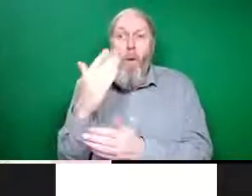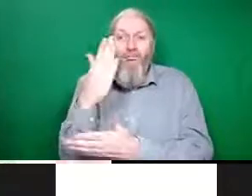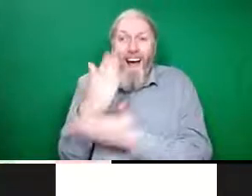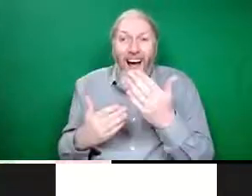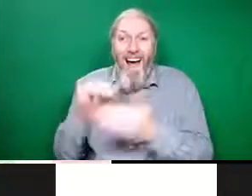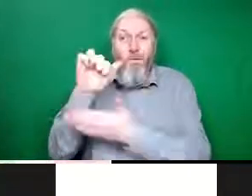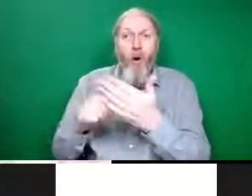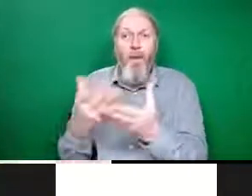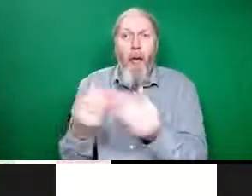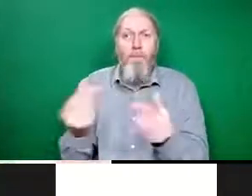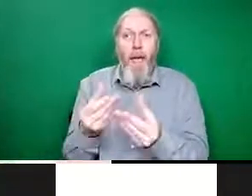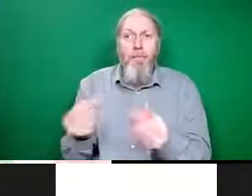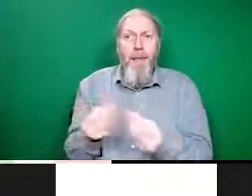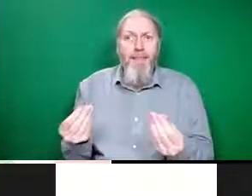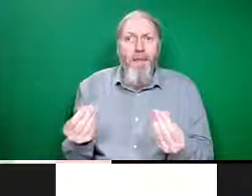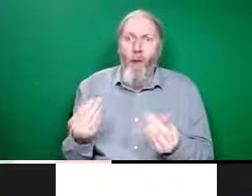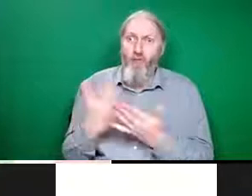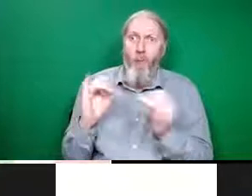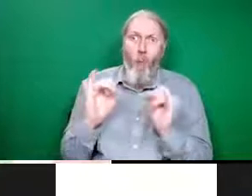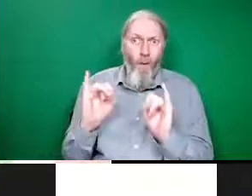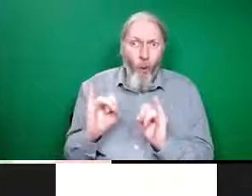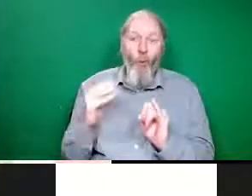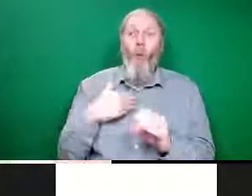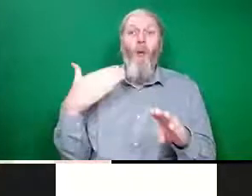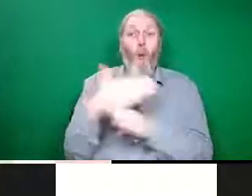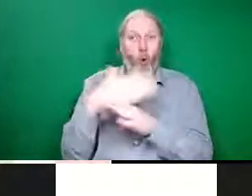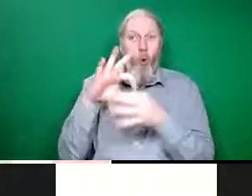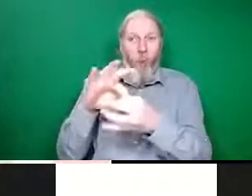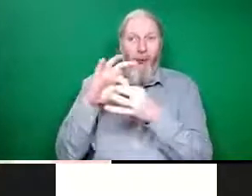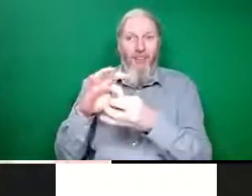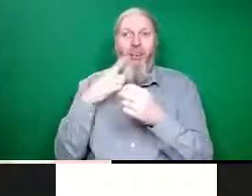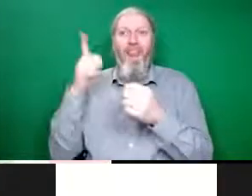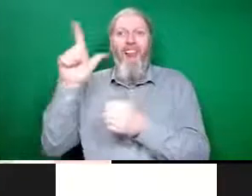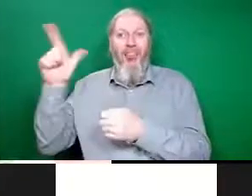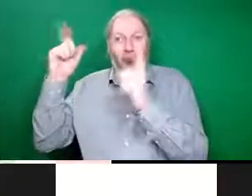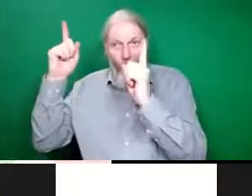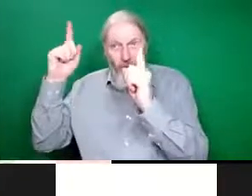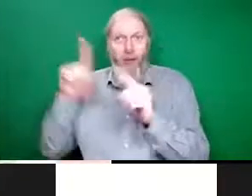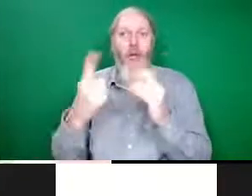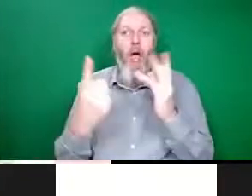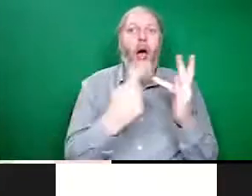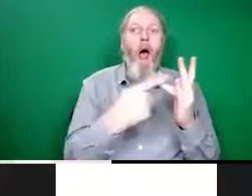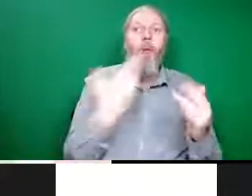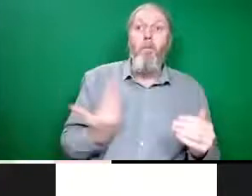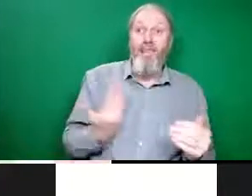By being a little bit more vocal, obviously, we were approached in 2015 by the landlords of the quadrant